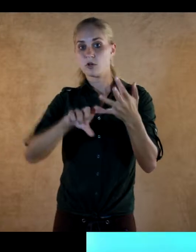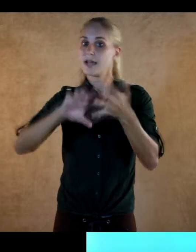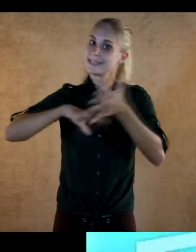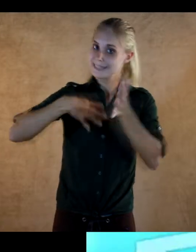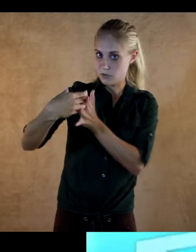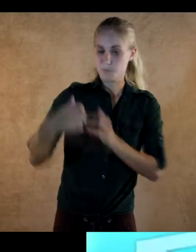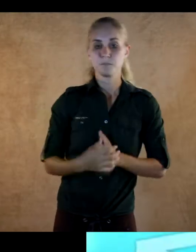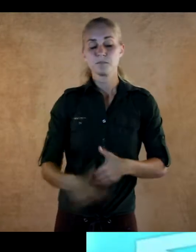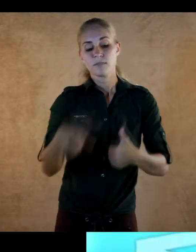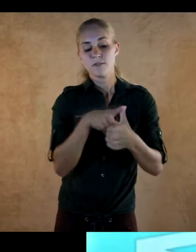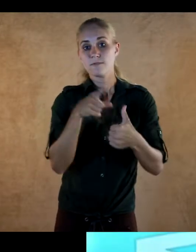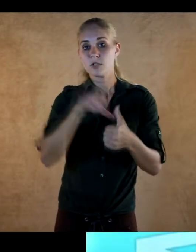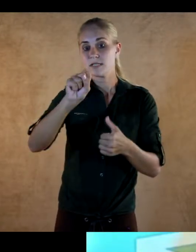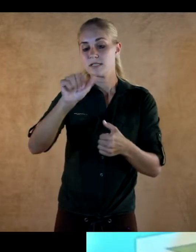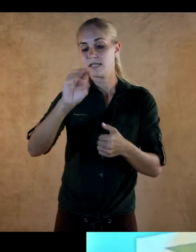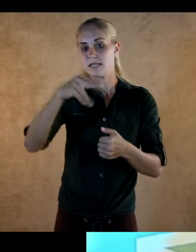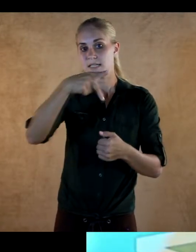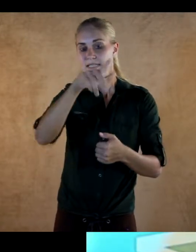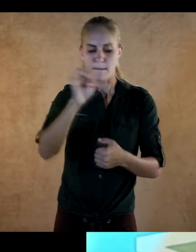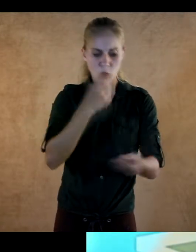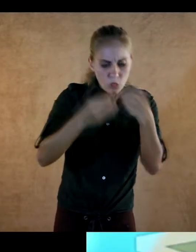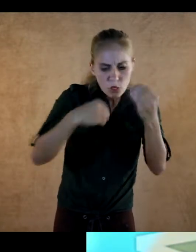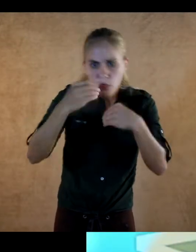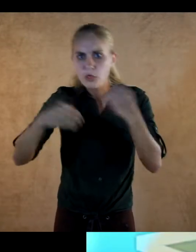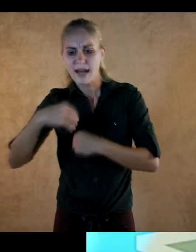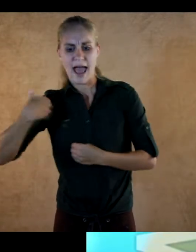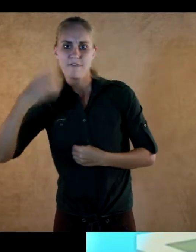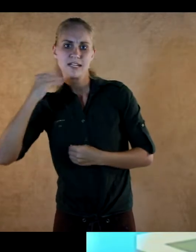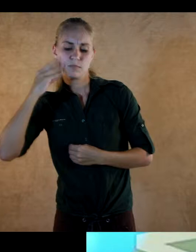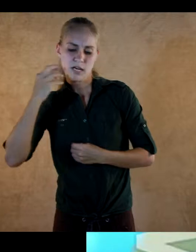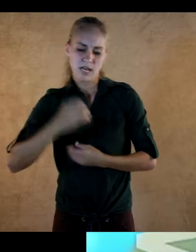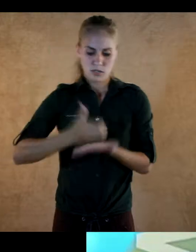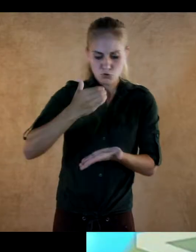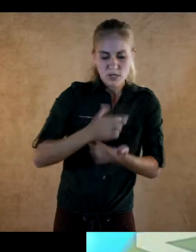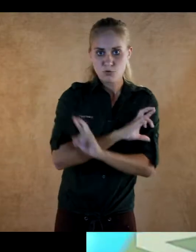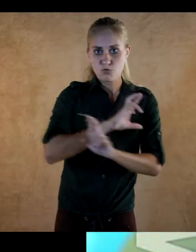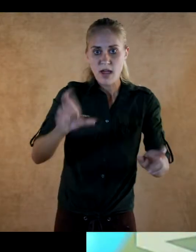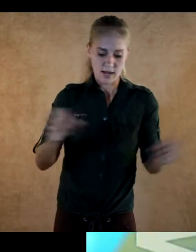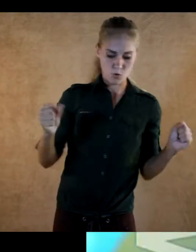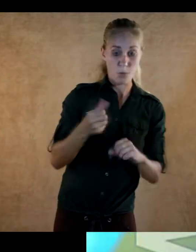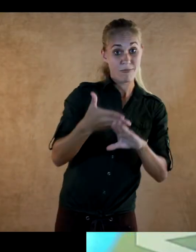SAMPLE the Yoli products and create a product experience. Have all the drinks prepared and chilled before the event starts.